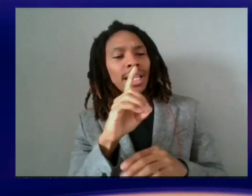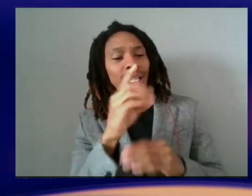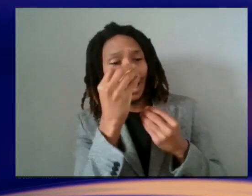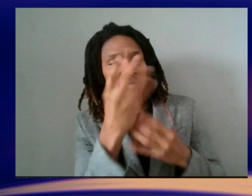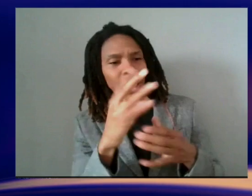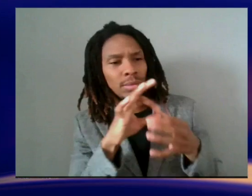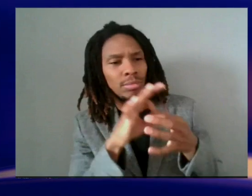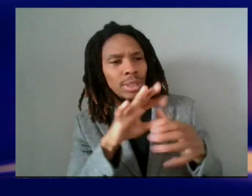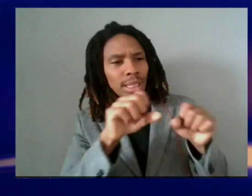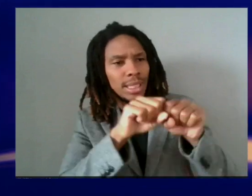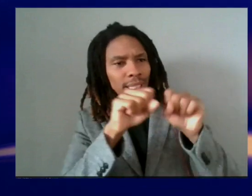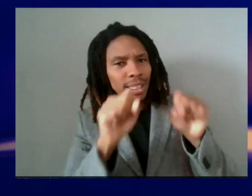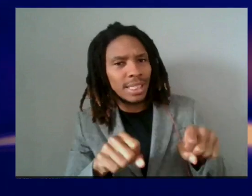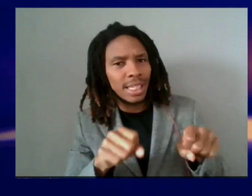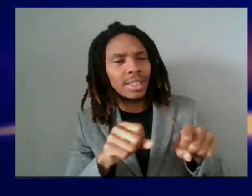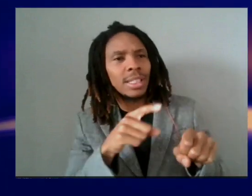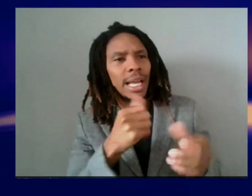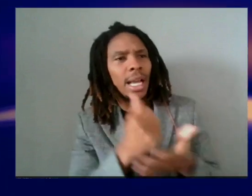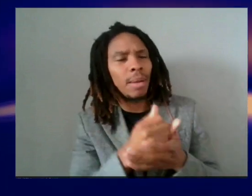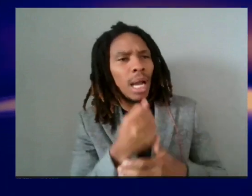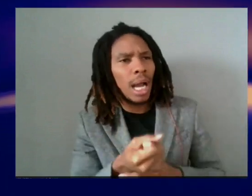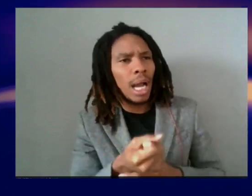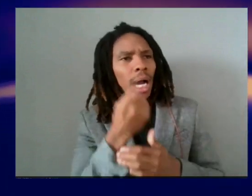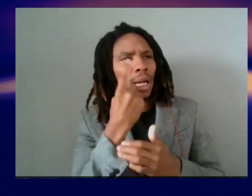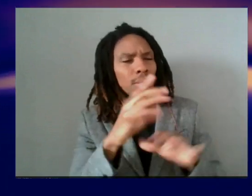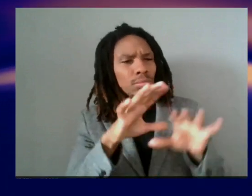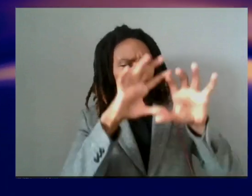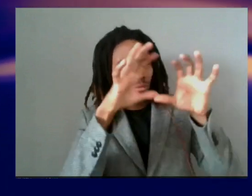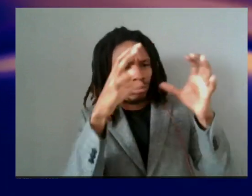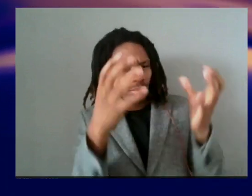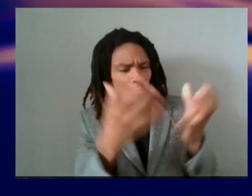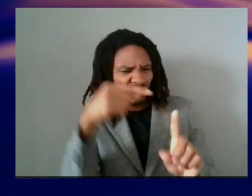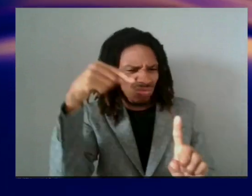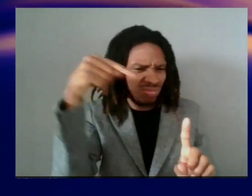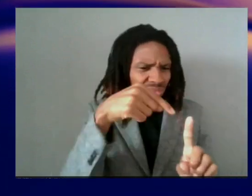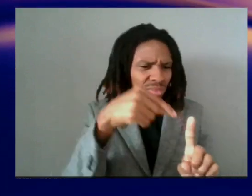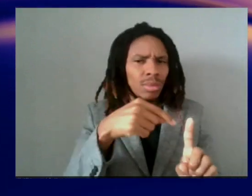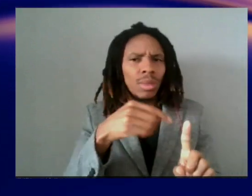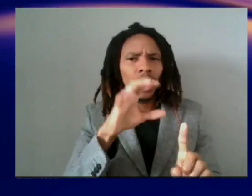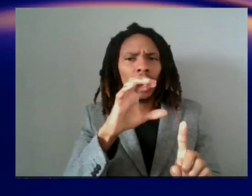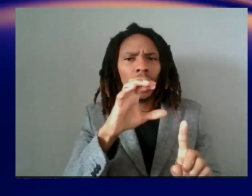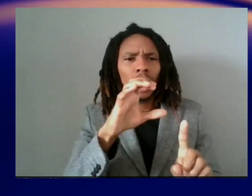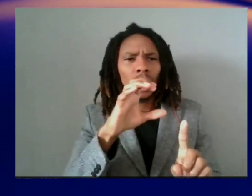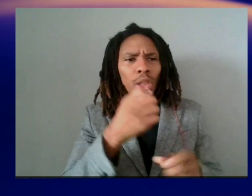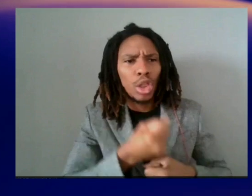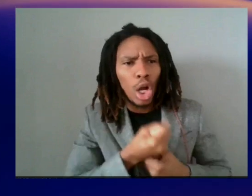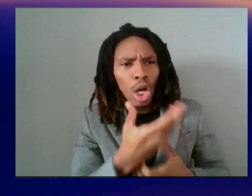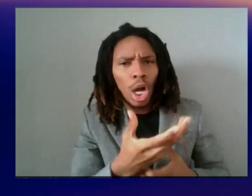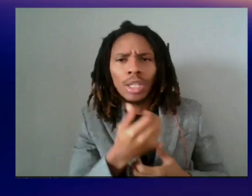to really understand the root cause or the true cause of any issue that they might be troubleshooting.